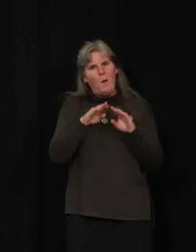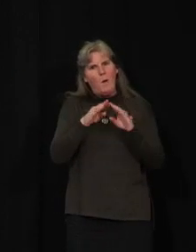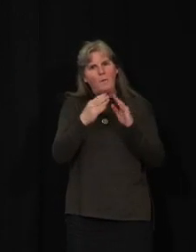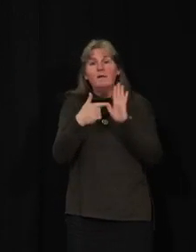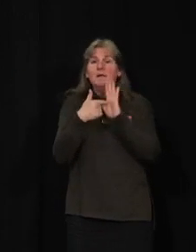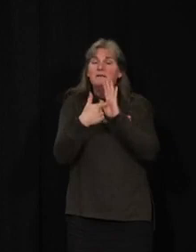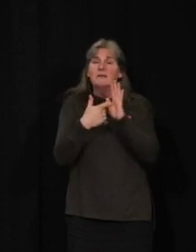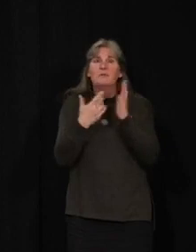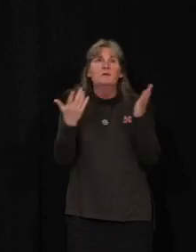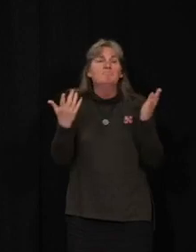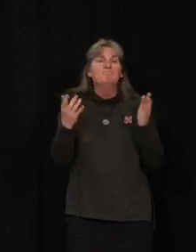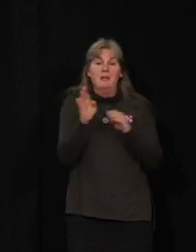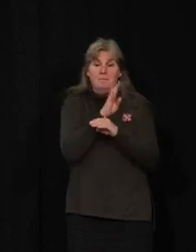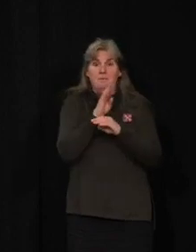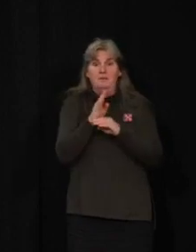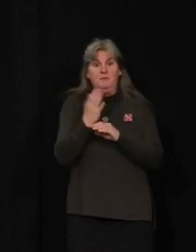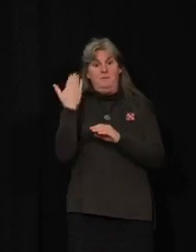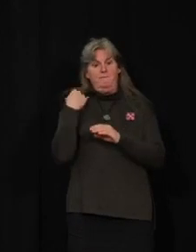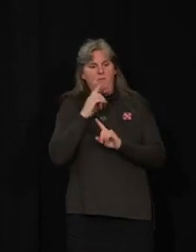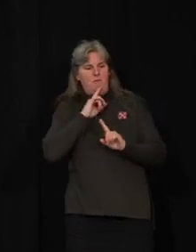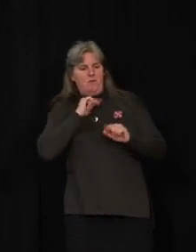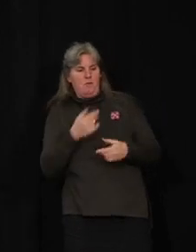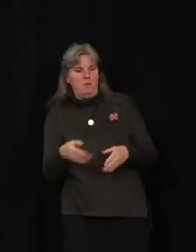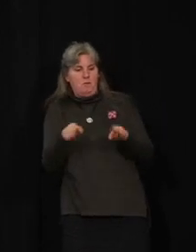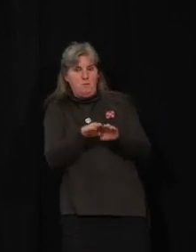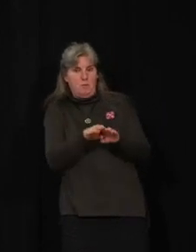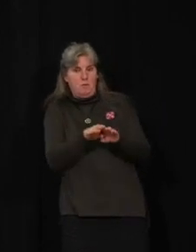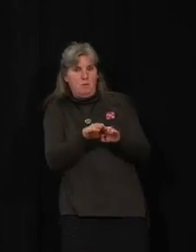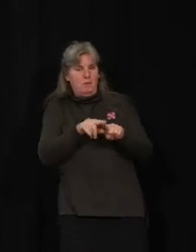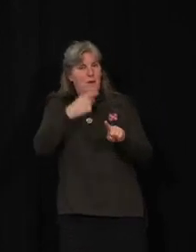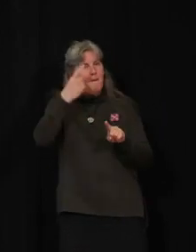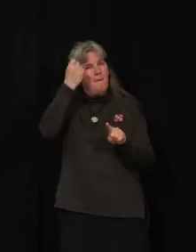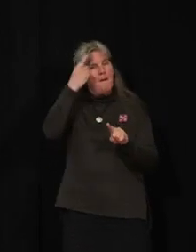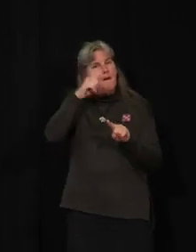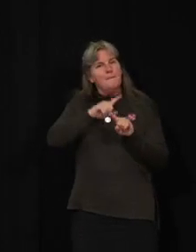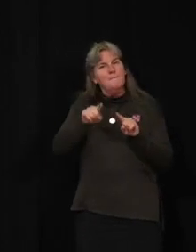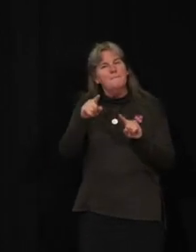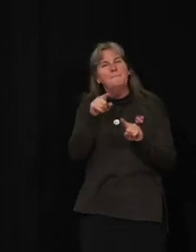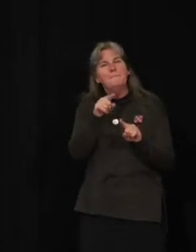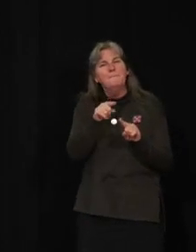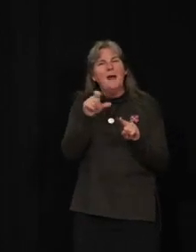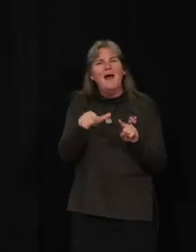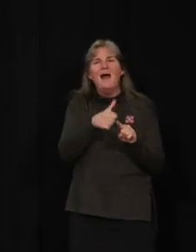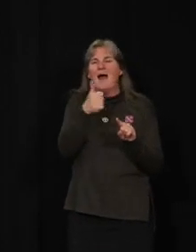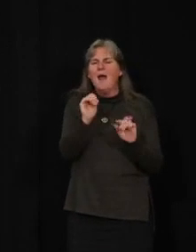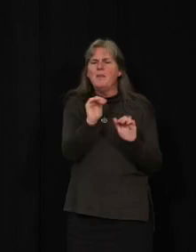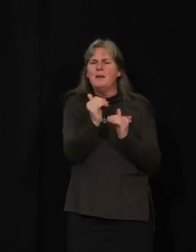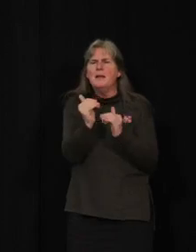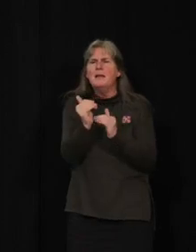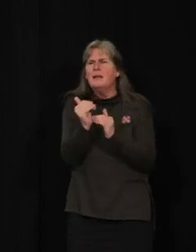close but we do not anticipate lifting other restrictions like the strict border controls until